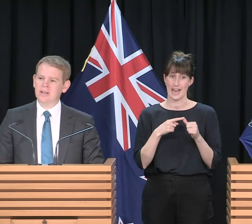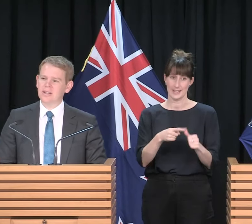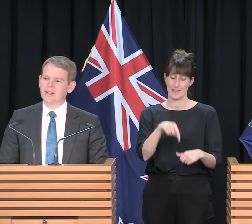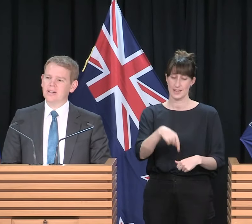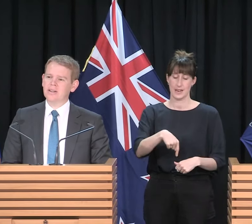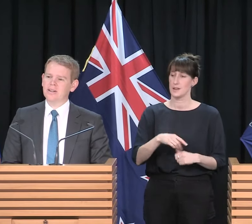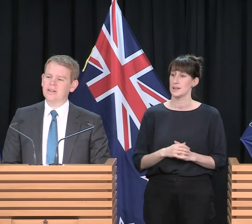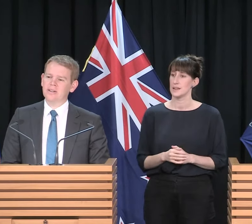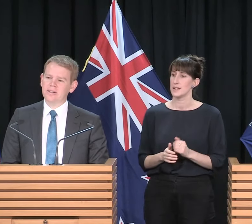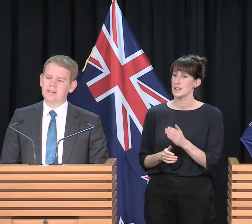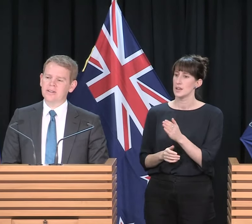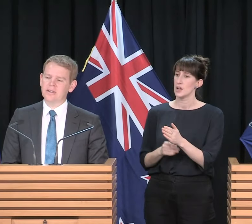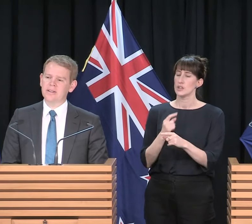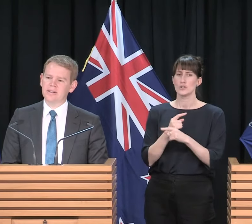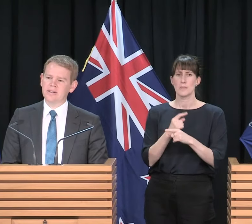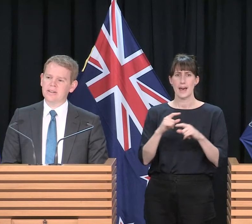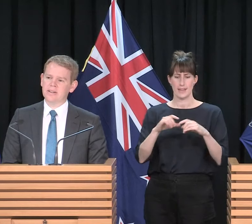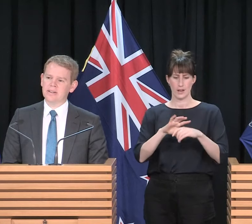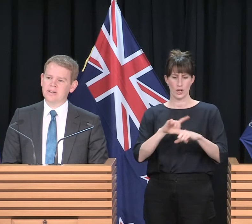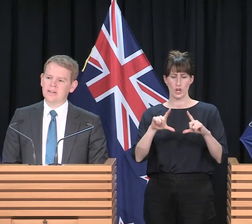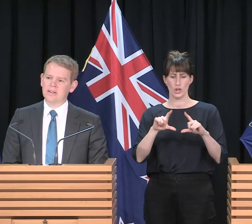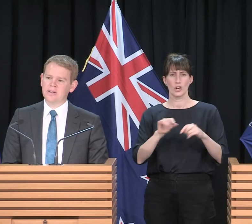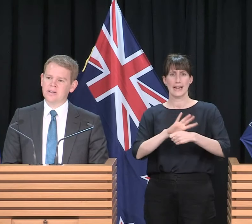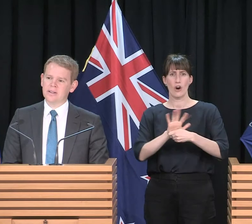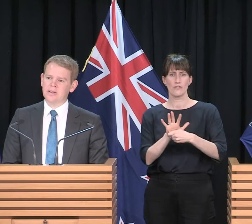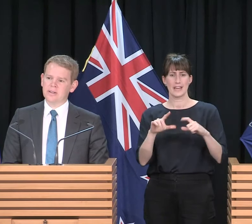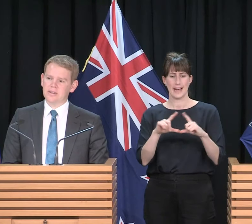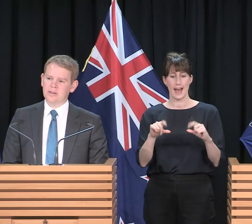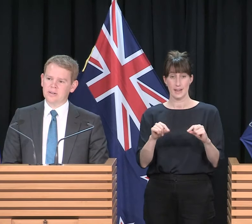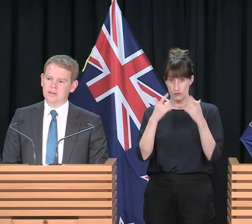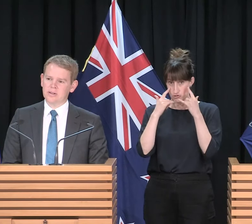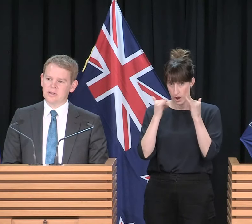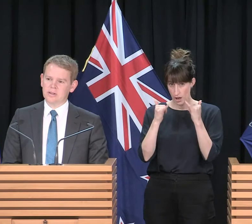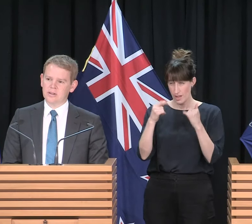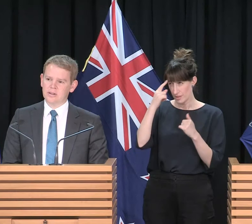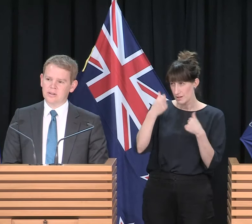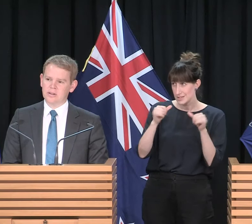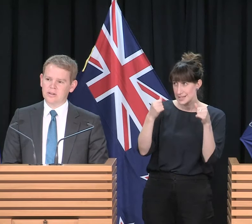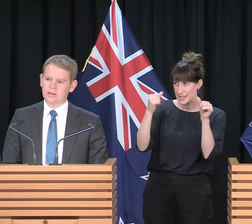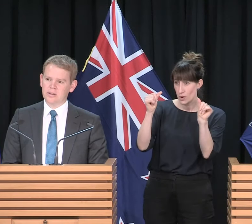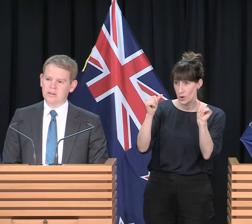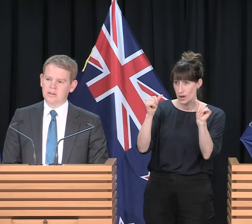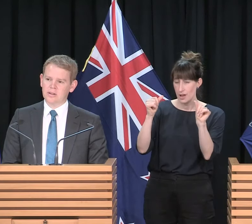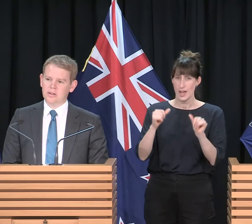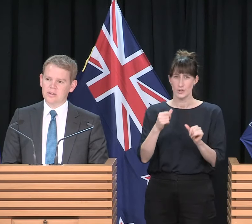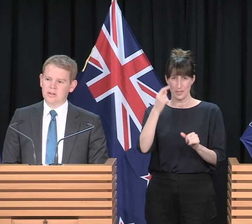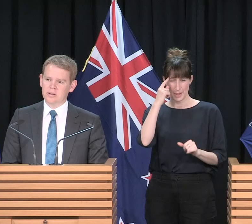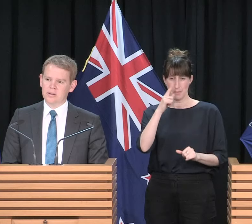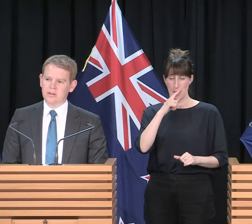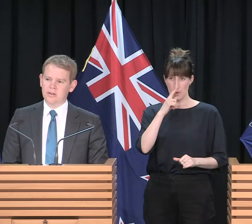awareness campaigns on this over the coming weeks, and the Ministry of Health will be leading those efforts. I will now hand over to the